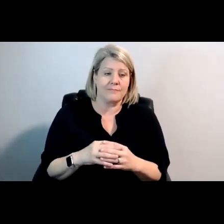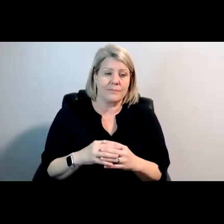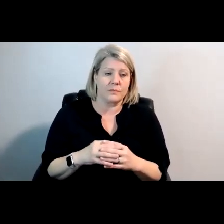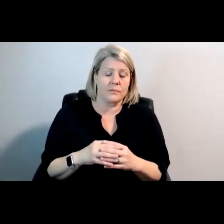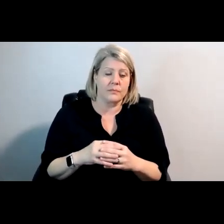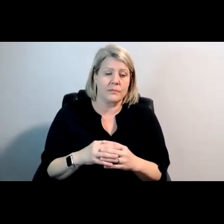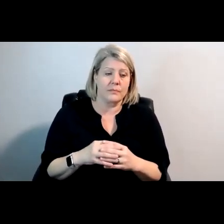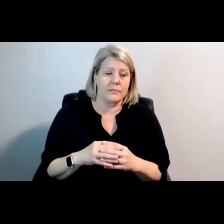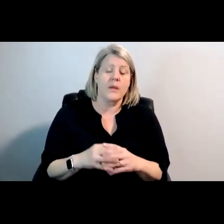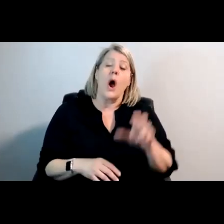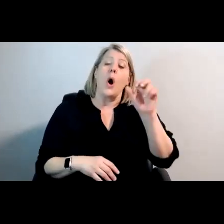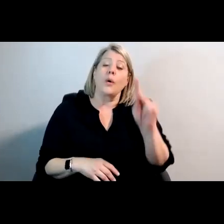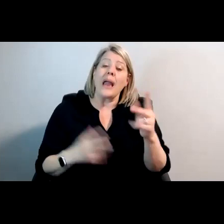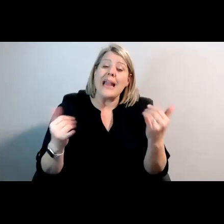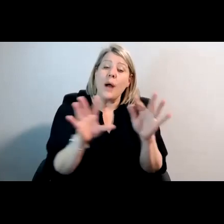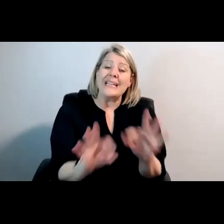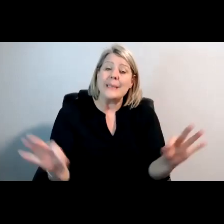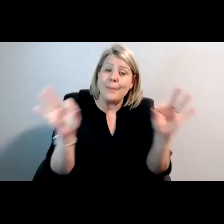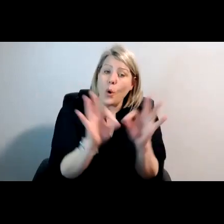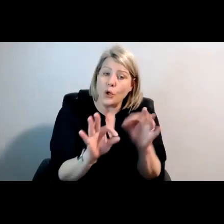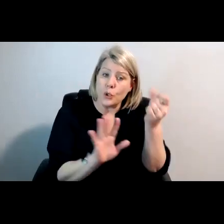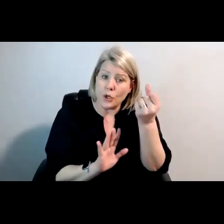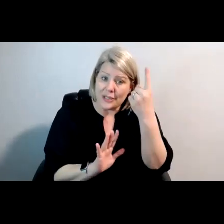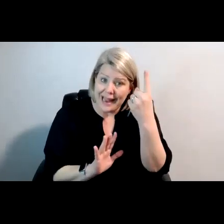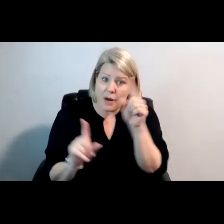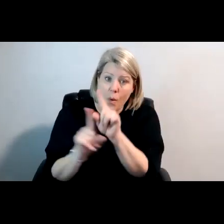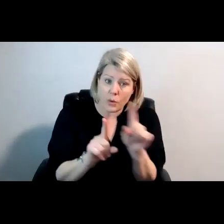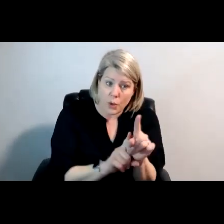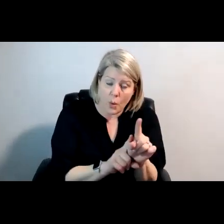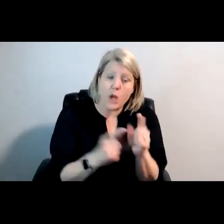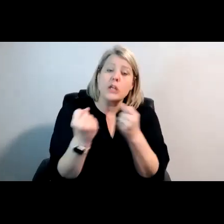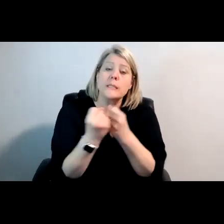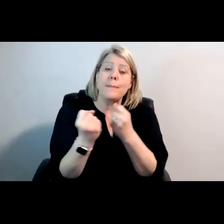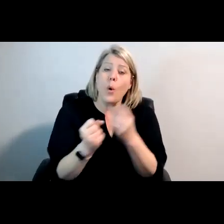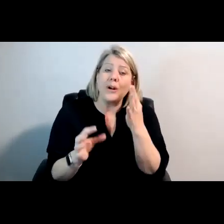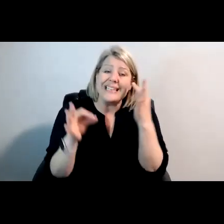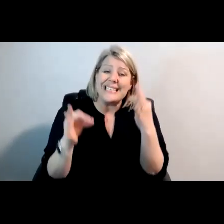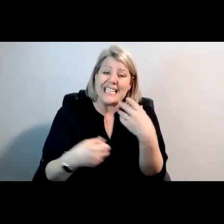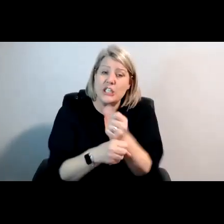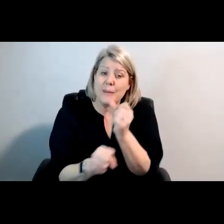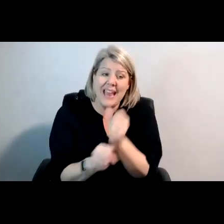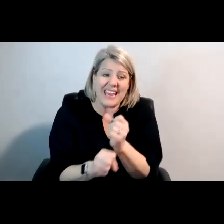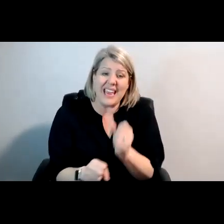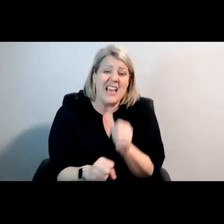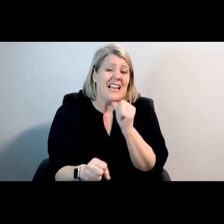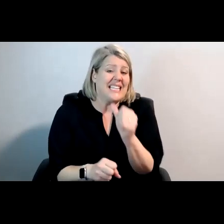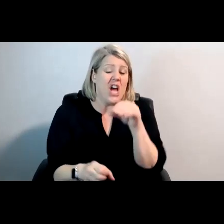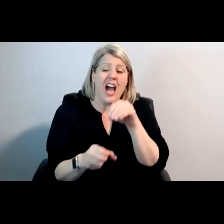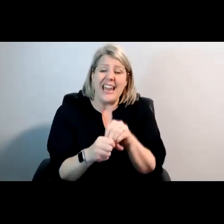But the important thing to realize it also is that supported decision-making is not being enacted in the state legislatures all in the same way,